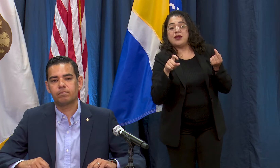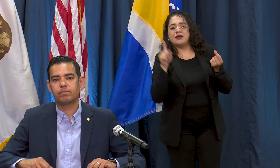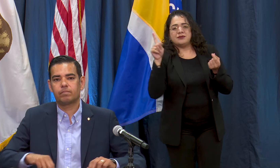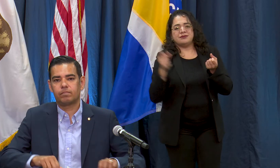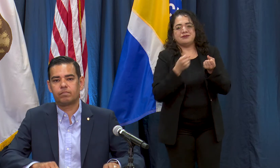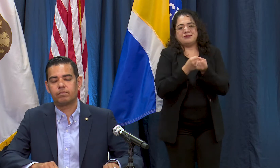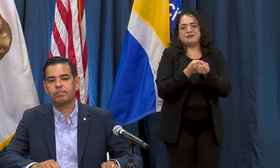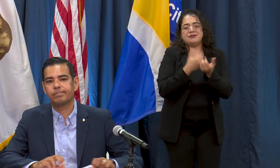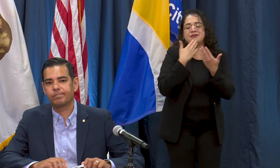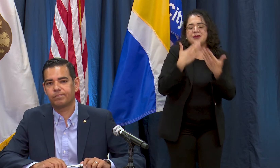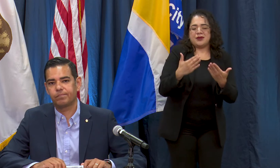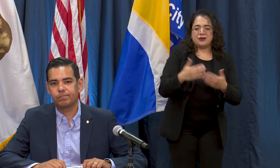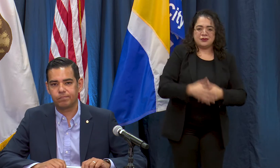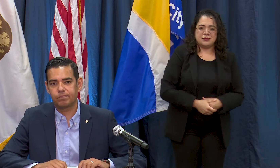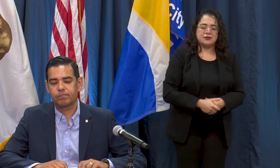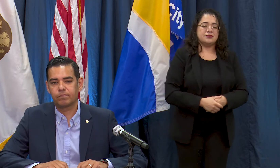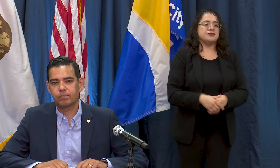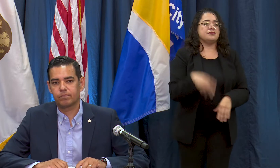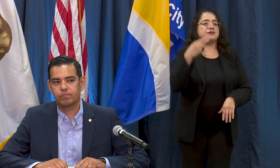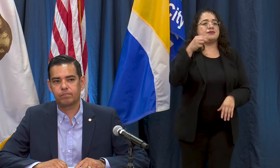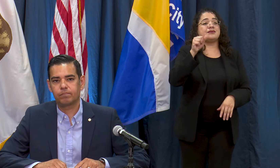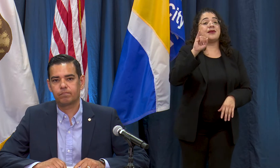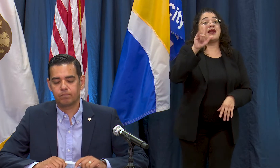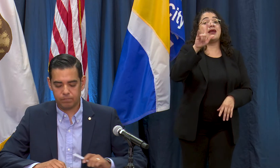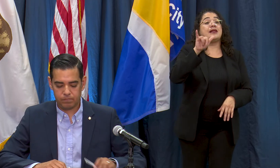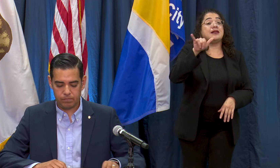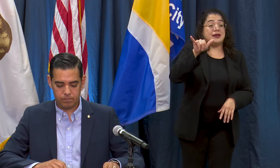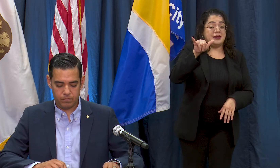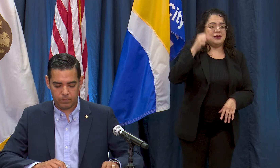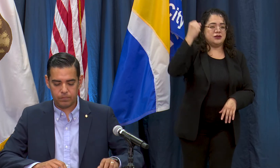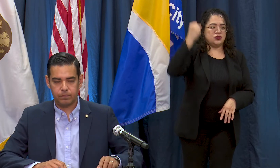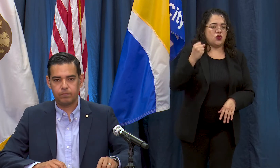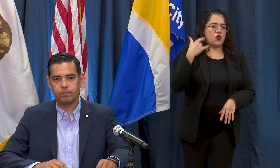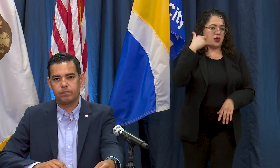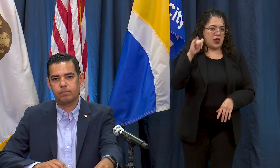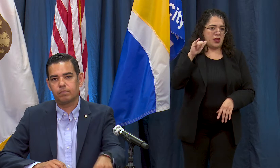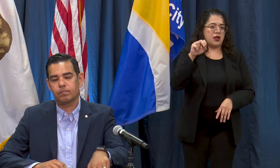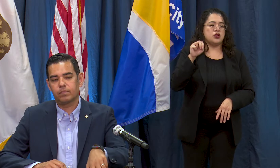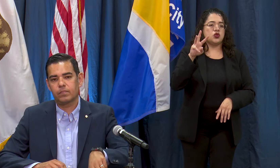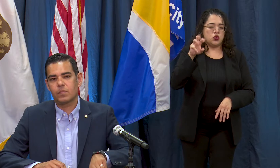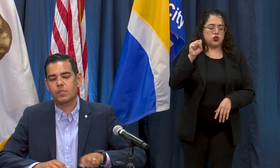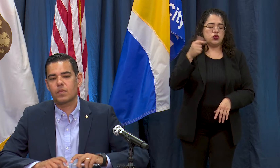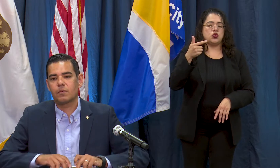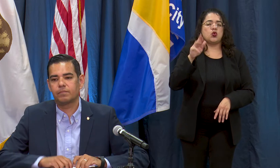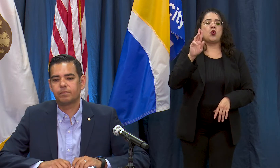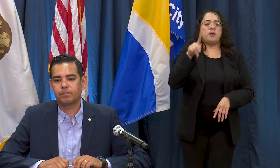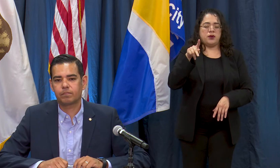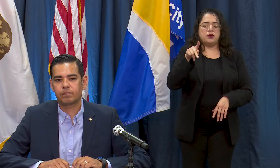Next up we have Hailey from SoCal News Group. Hi, yeah I guess I just have a